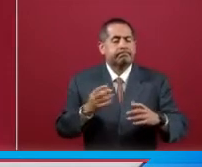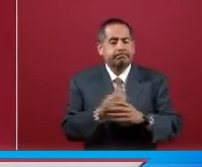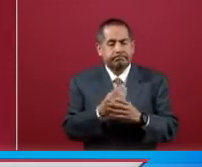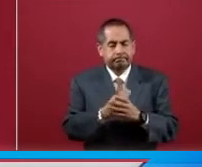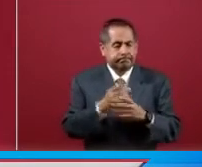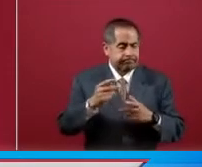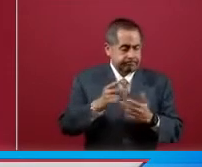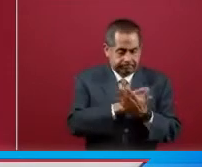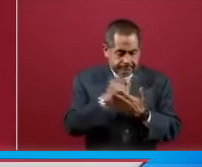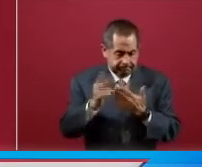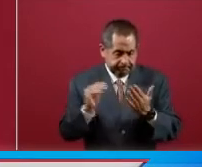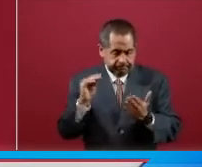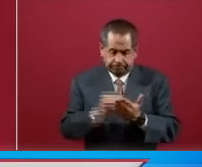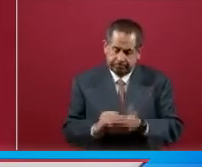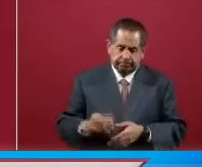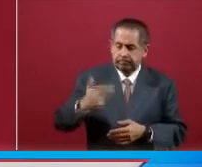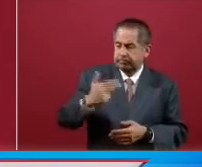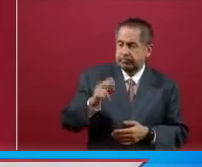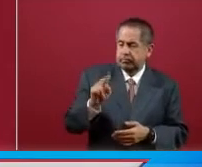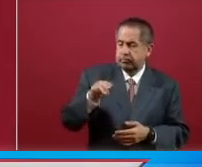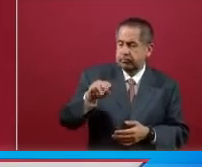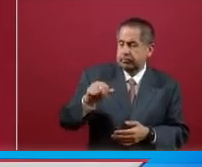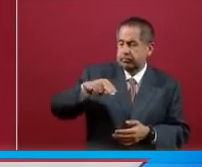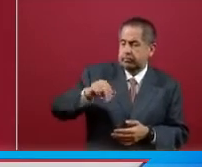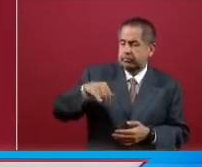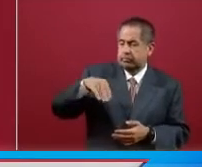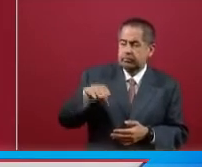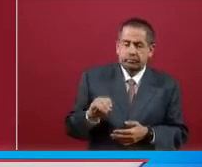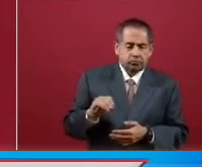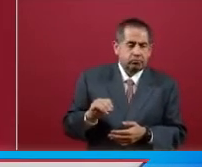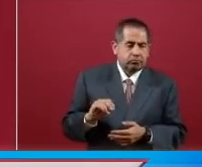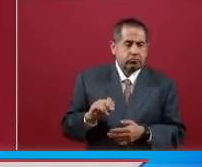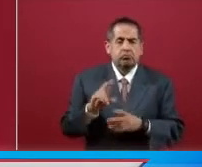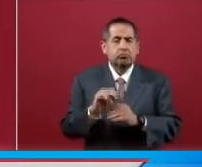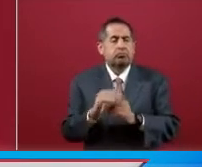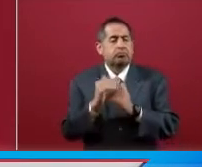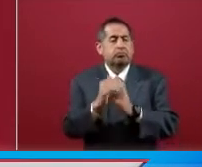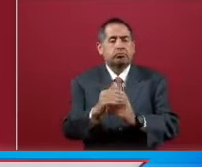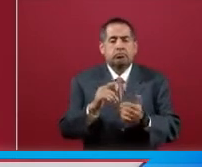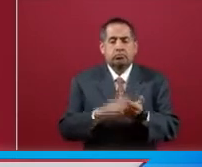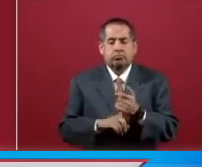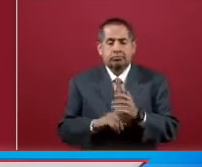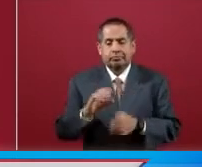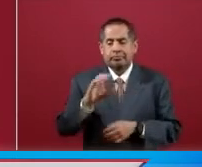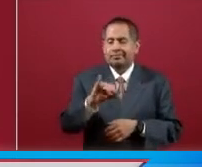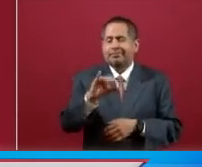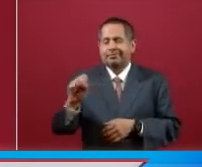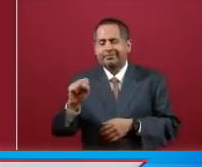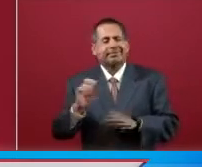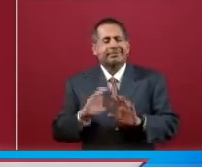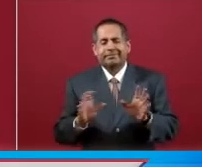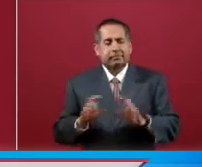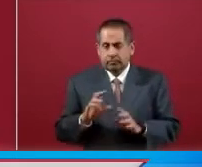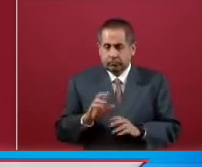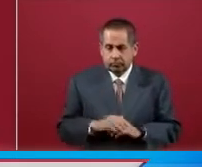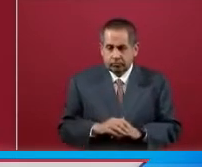the relationship of man with his locality, with his nation and with the state It is important to review it as part of the fourth transformation